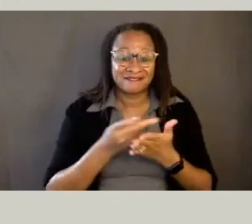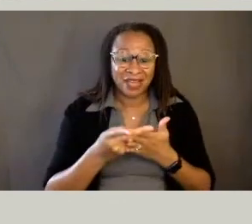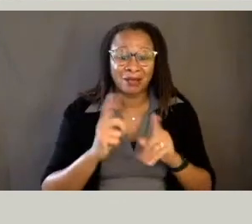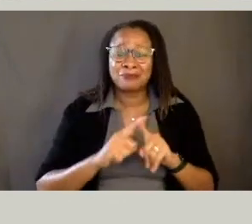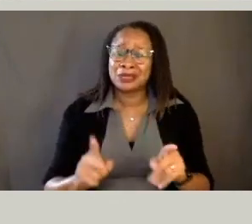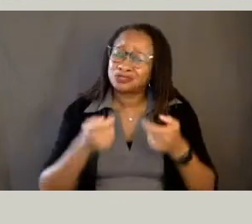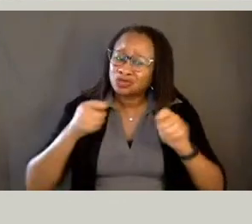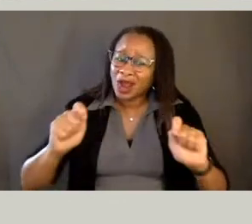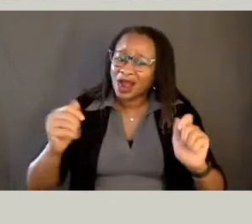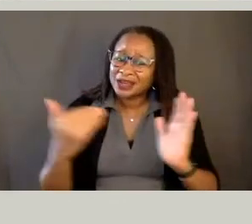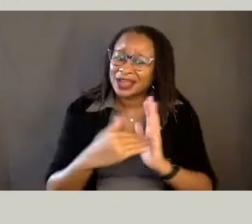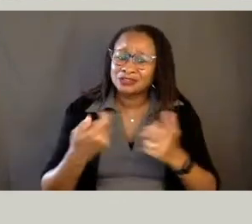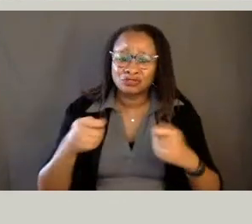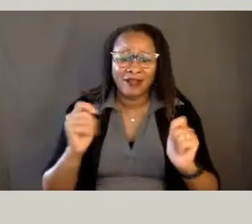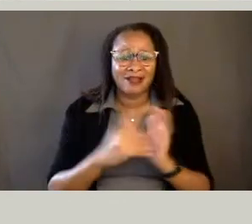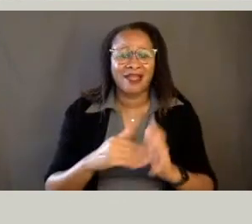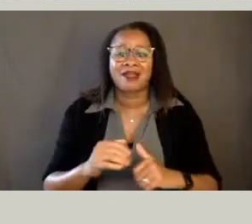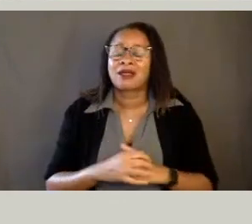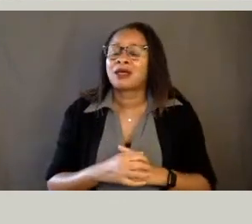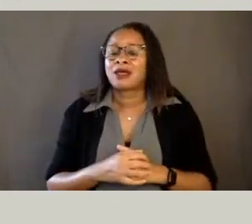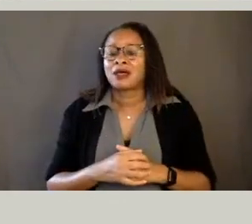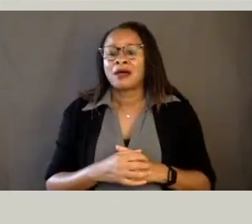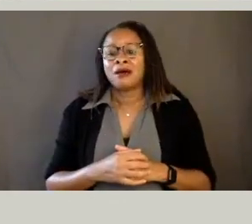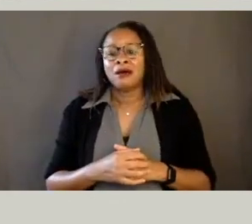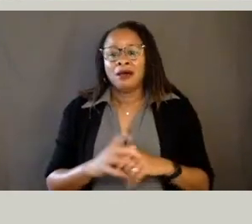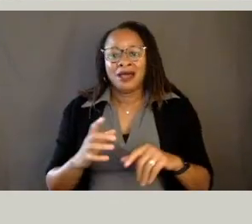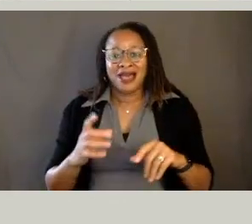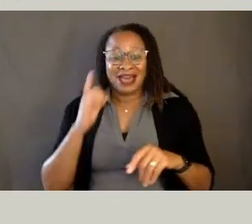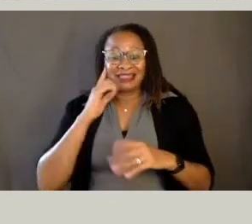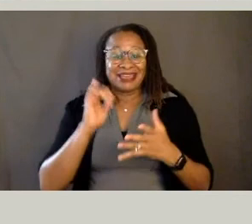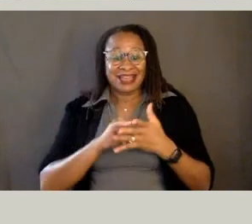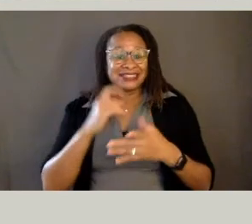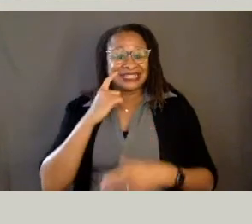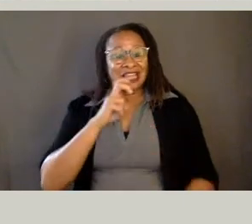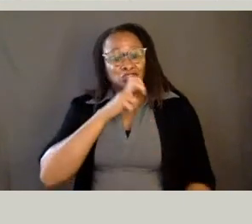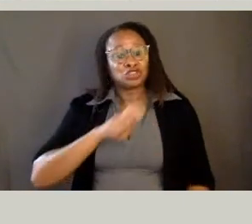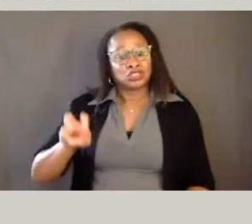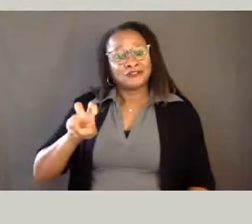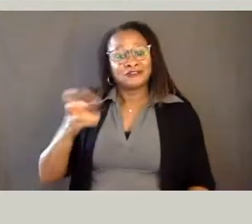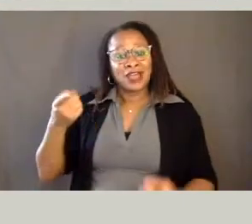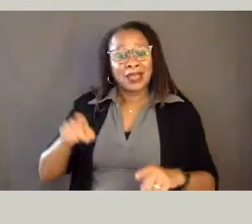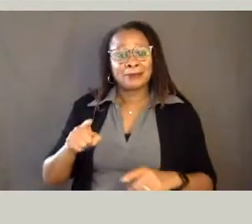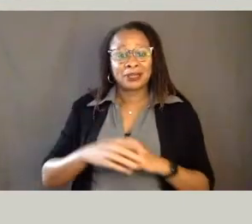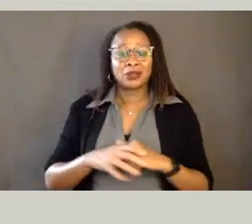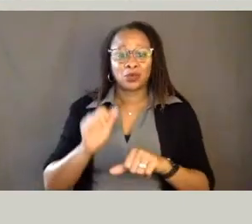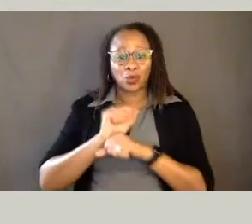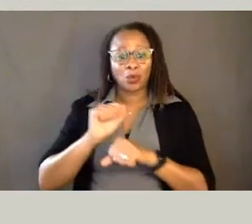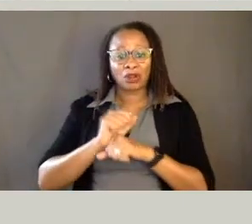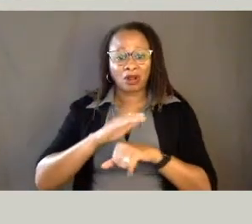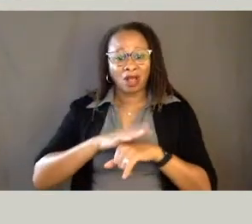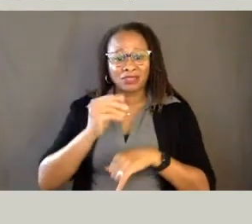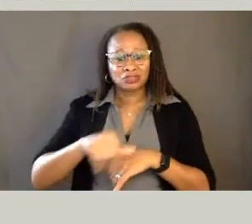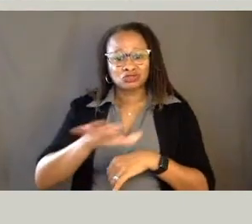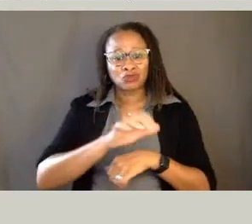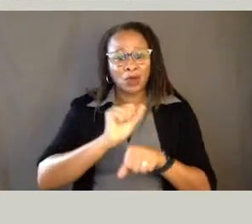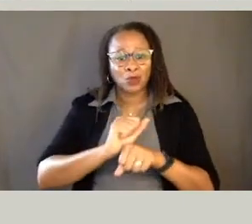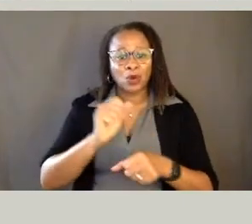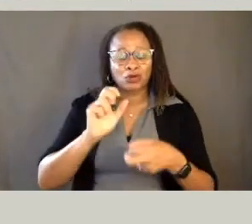So I think that, but I see that shift happening. I mean, we're working on briefly like on this groundwork project with the local station